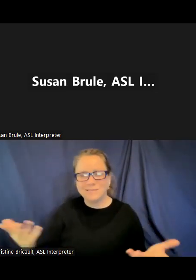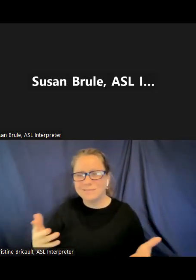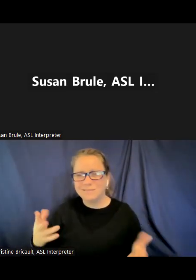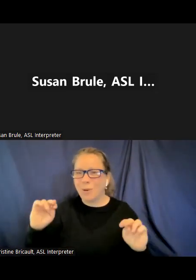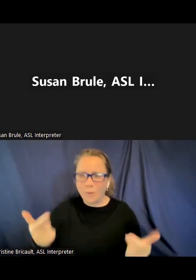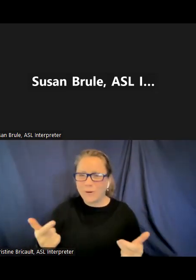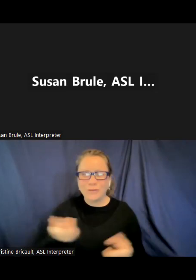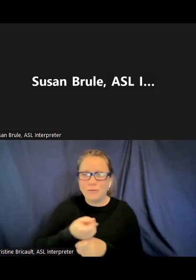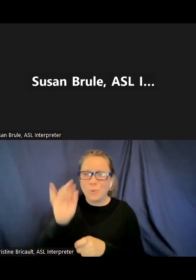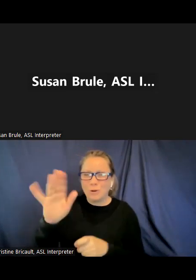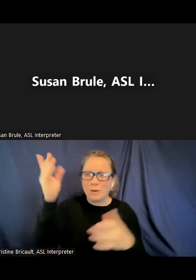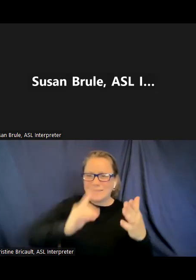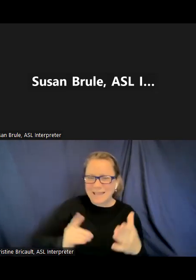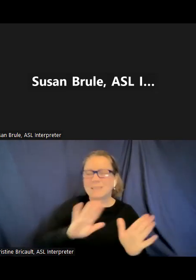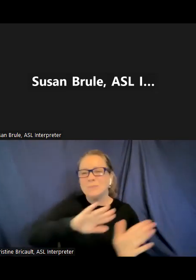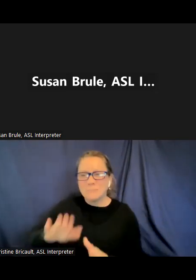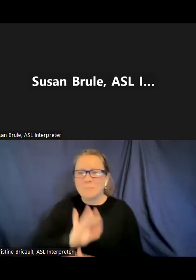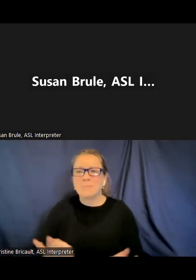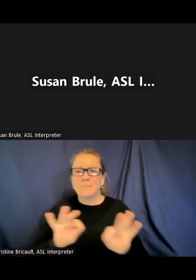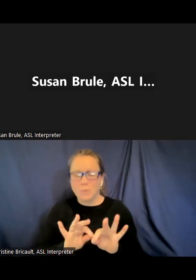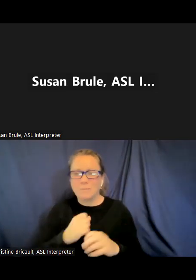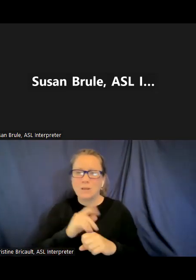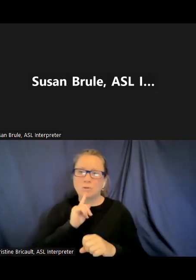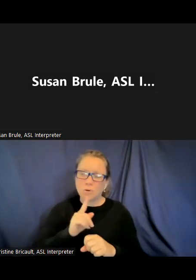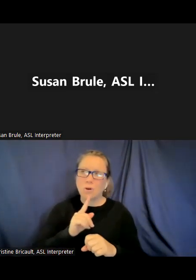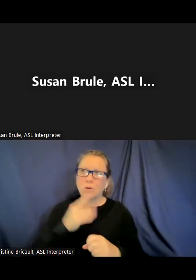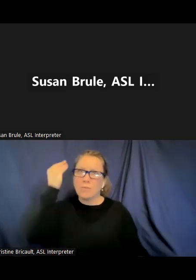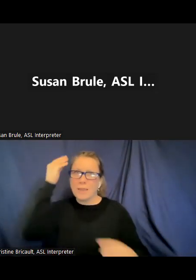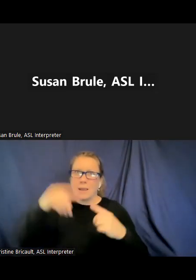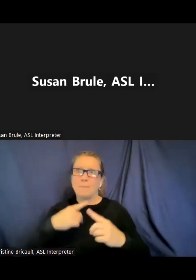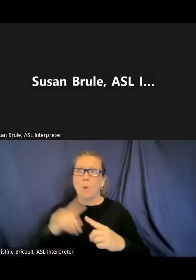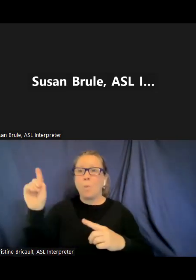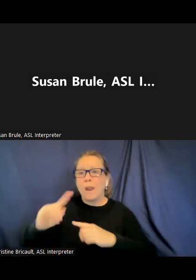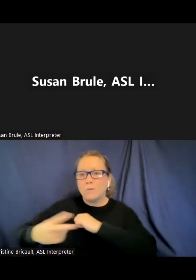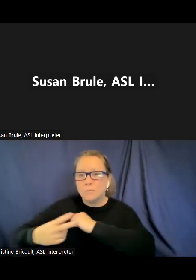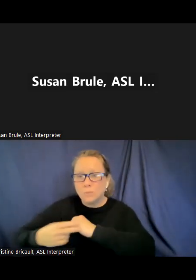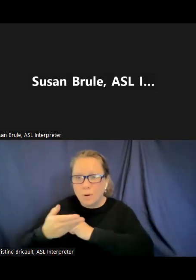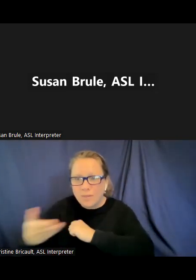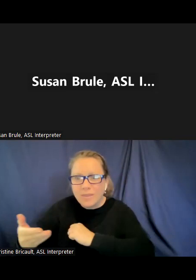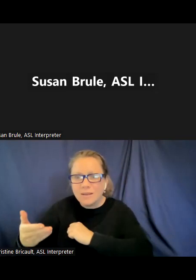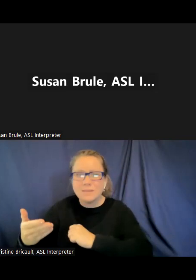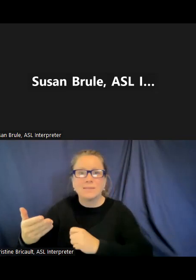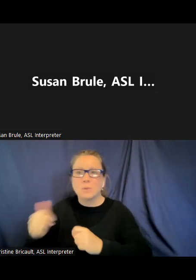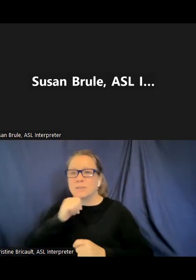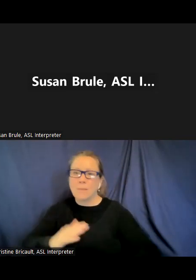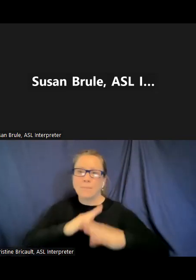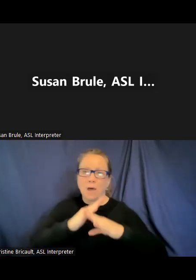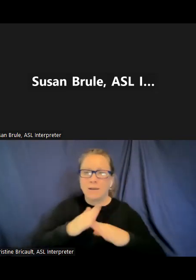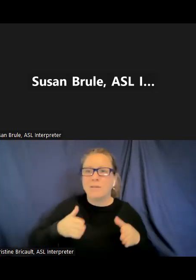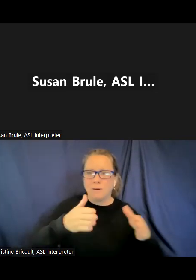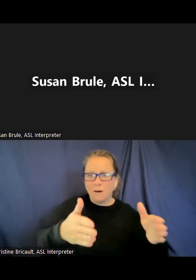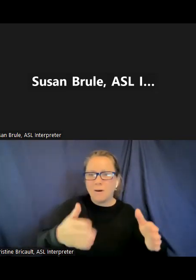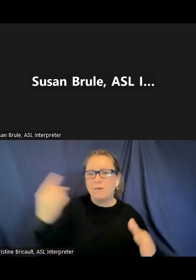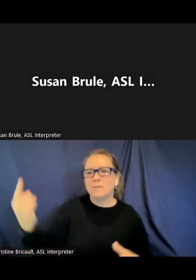Make sure that you're including storage of things like boxes in your design to make sure that the